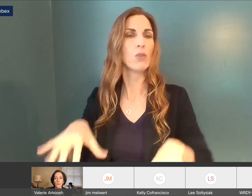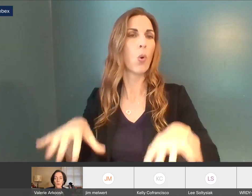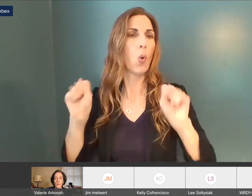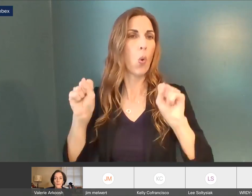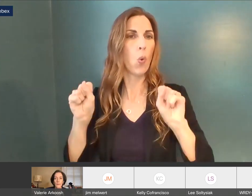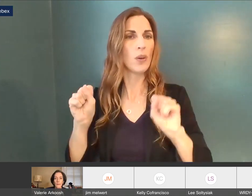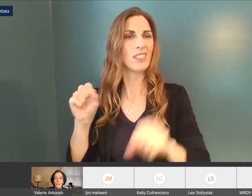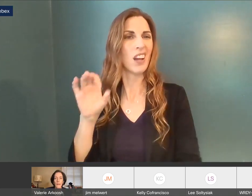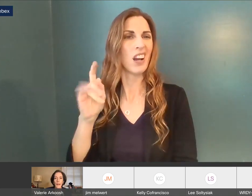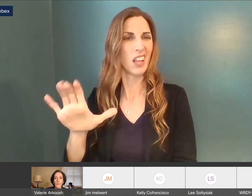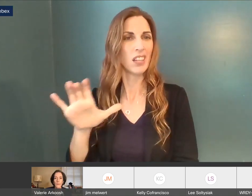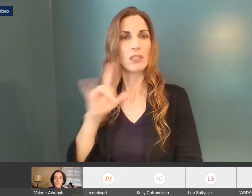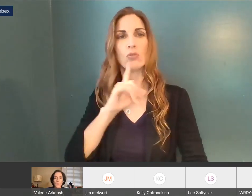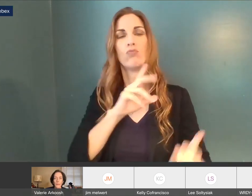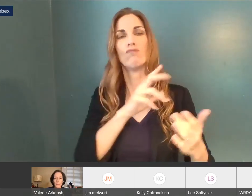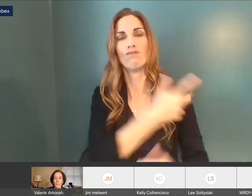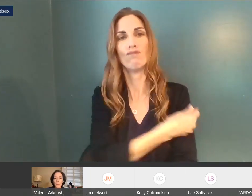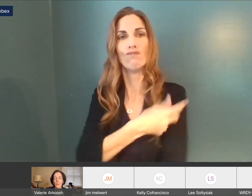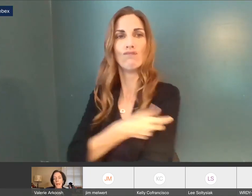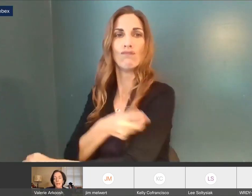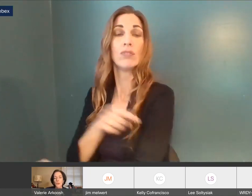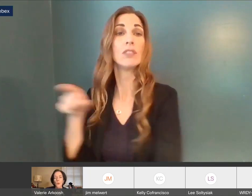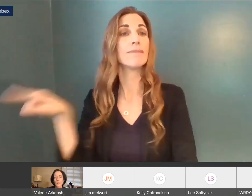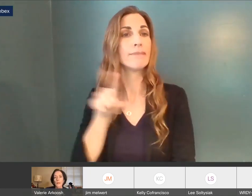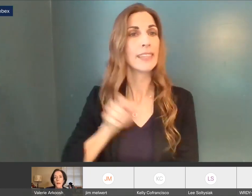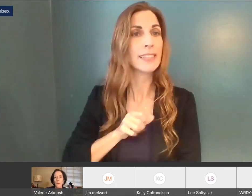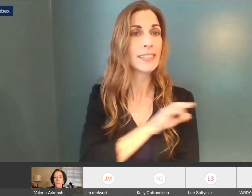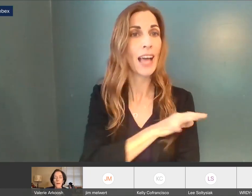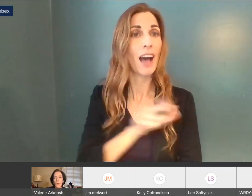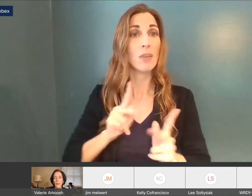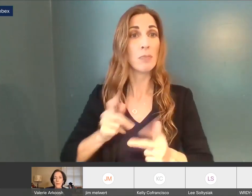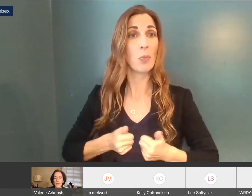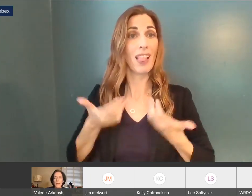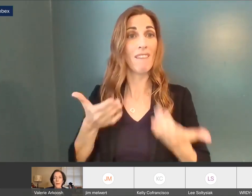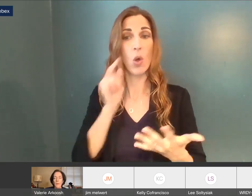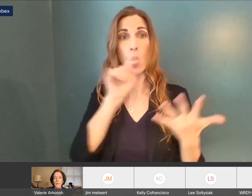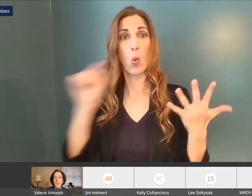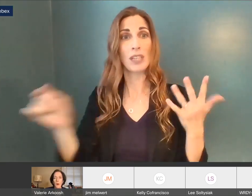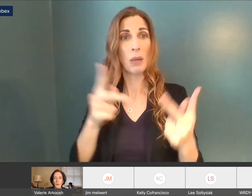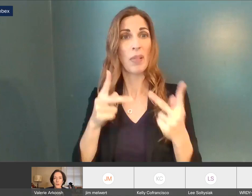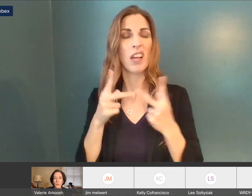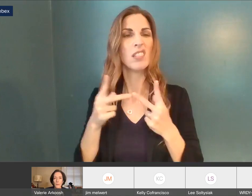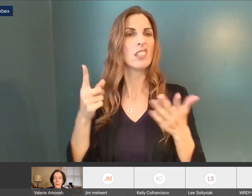to residents and staff this week. I do want to clarify one thing about this partnership.